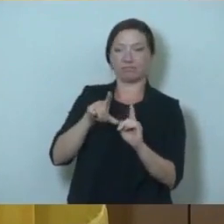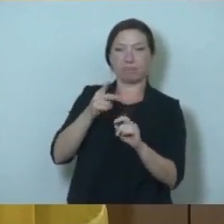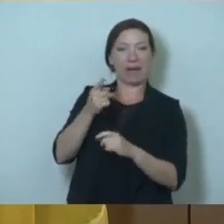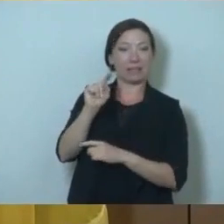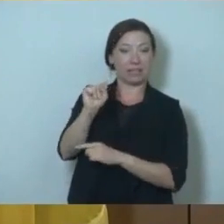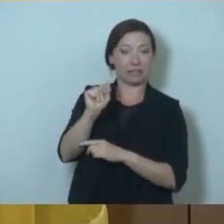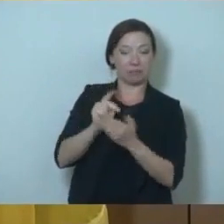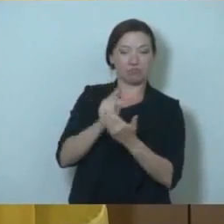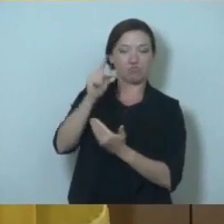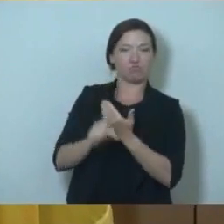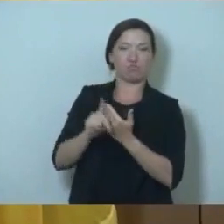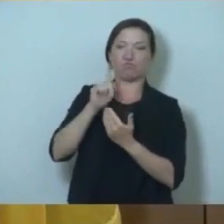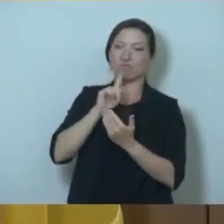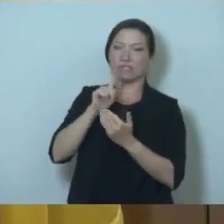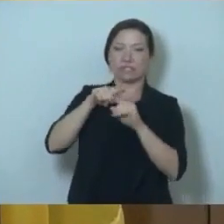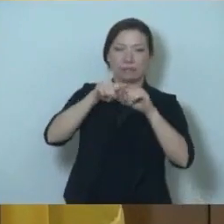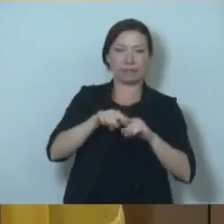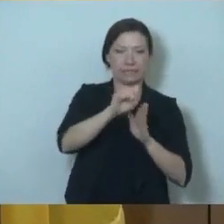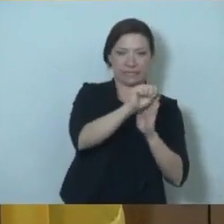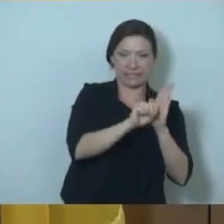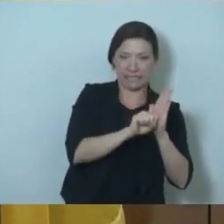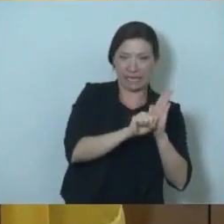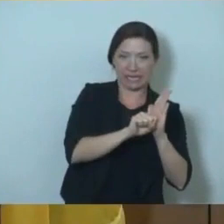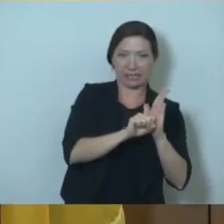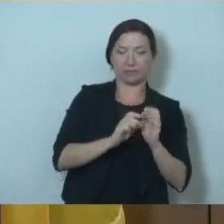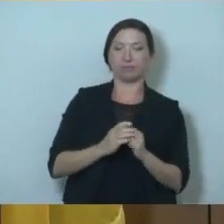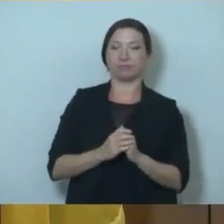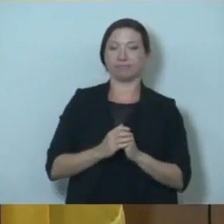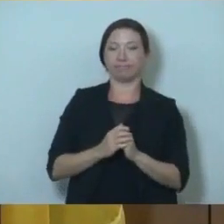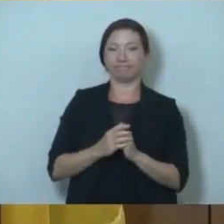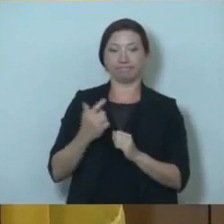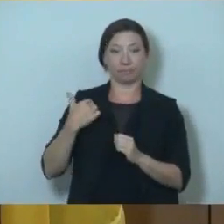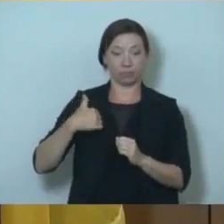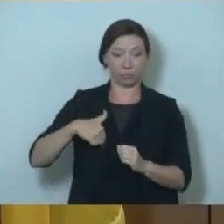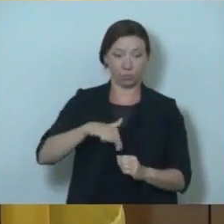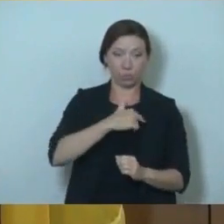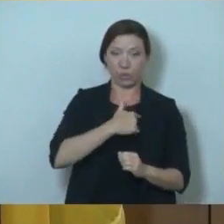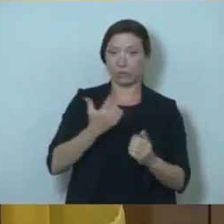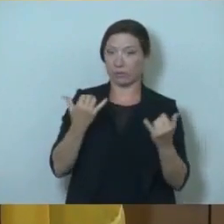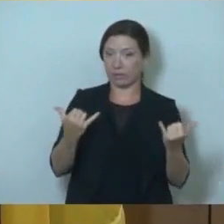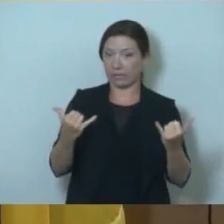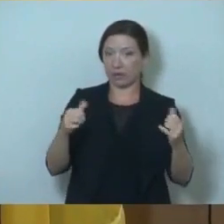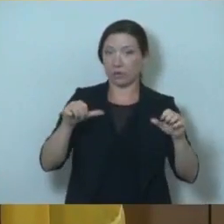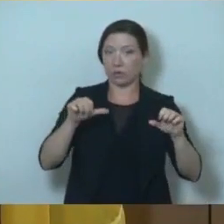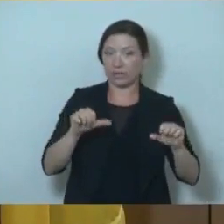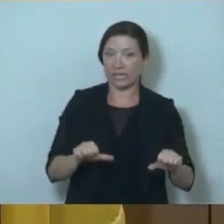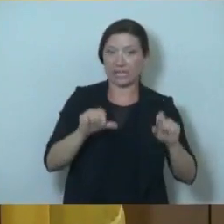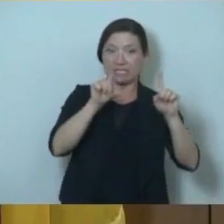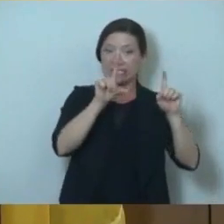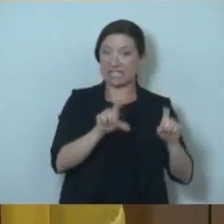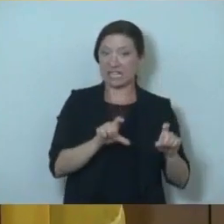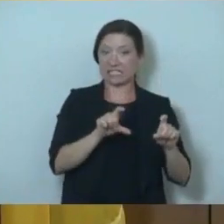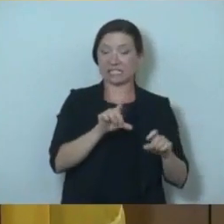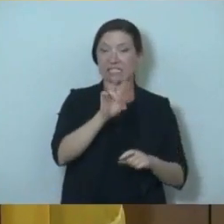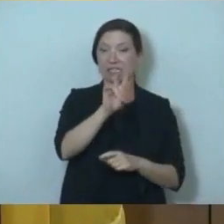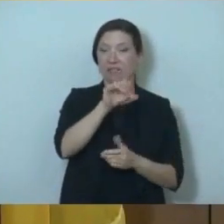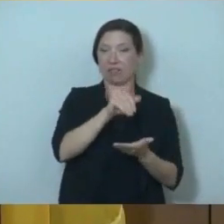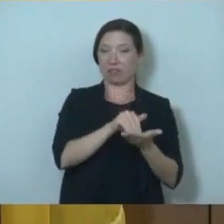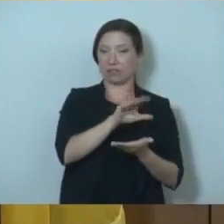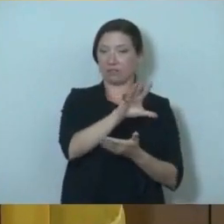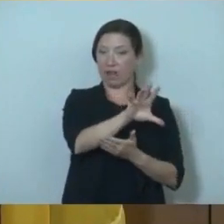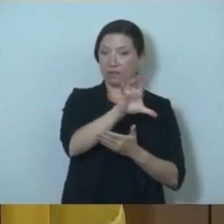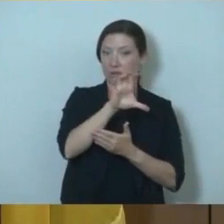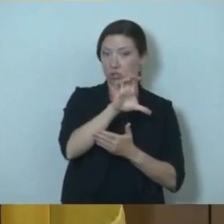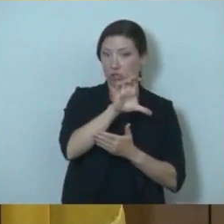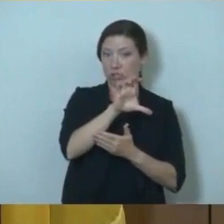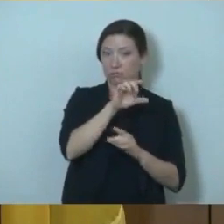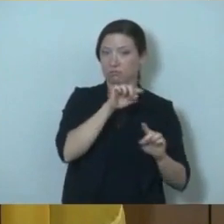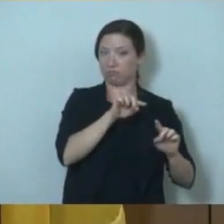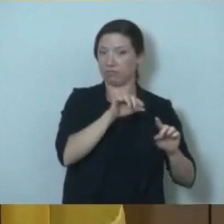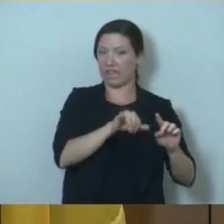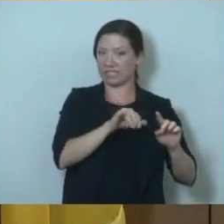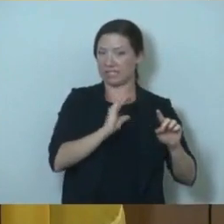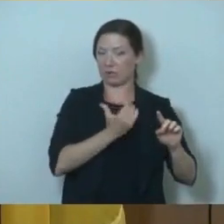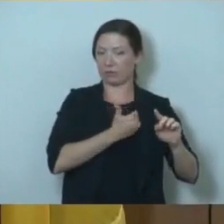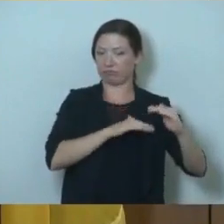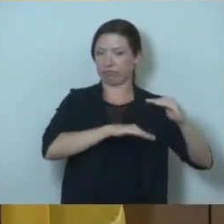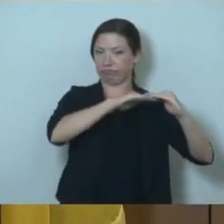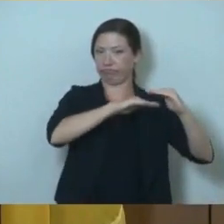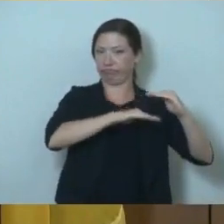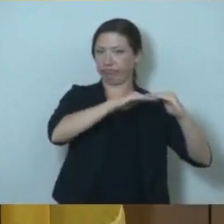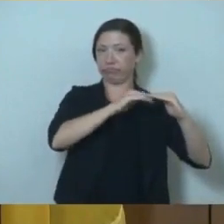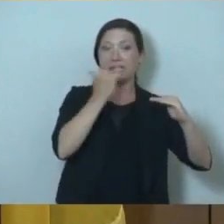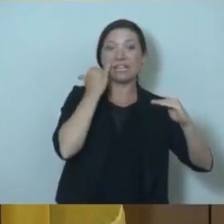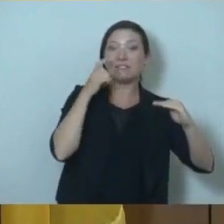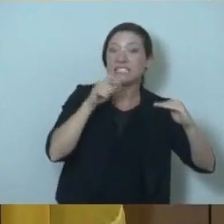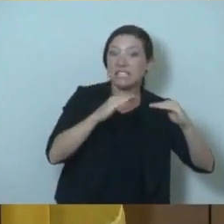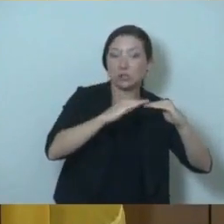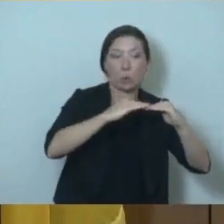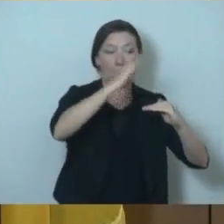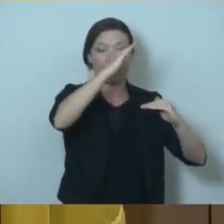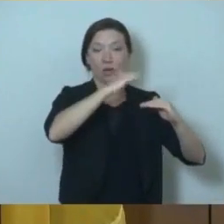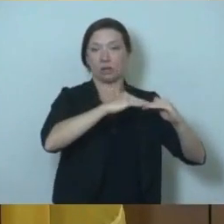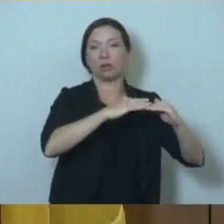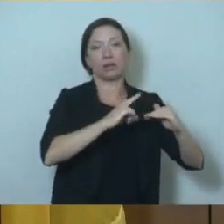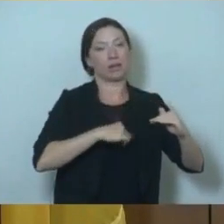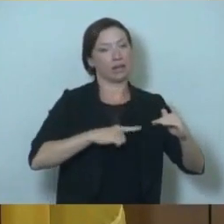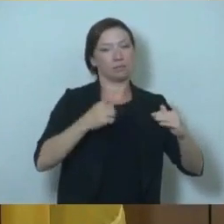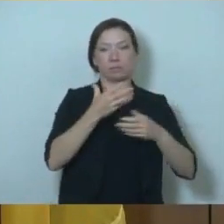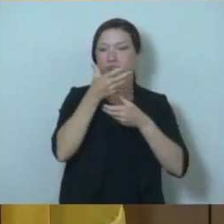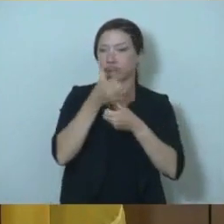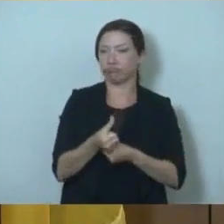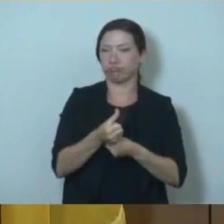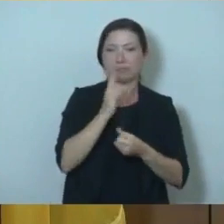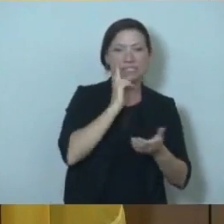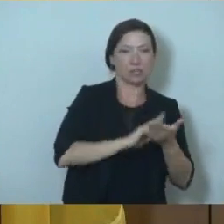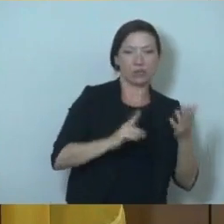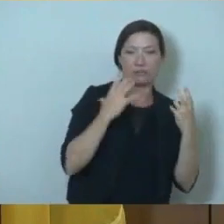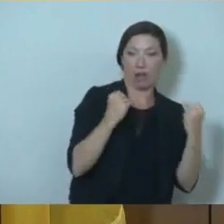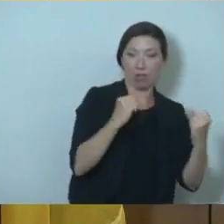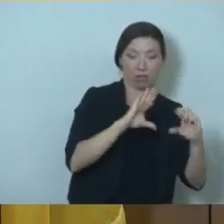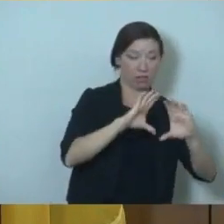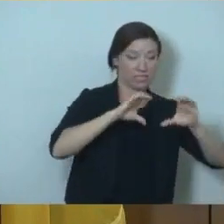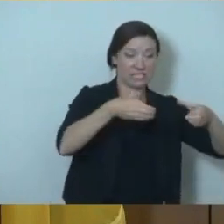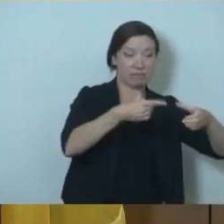THE DETAILS ARE STATE SPECIFIC WE HAVE CAPACITY BASE ON THE WORK OF THE OTHER PARTNERS TO TEST 7500 AND WE IMMEDIATED TO GO BEYOND THAT I HAVE NO NO DOUBT THE SECRETARY OF HEALTH